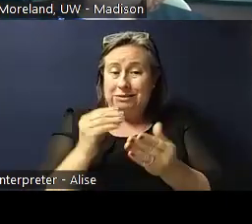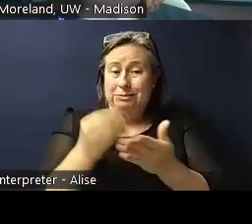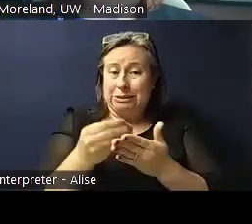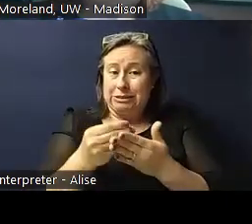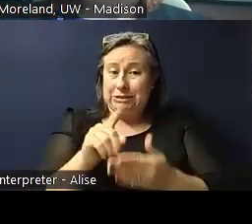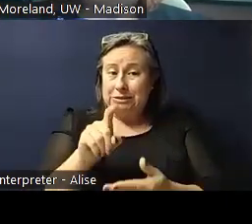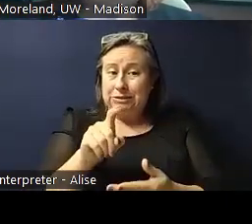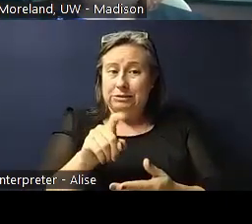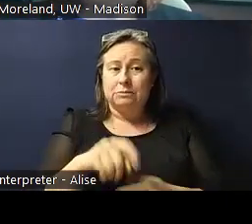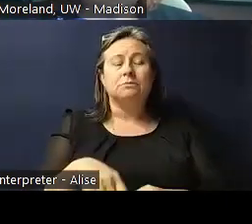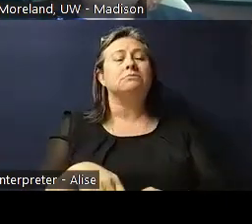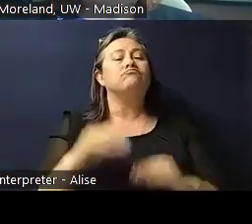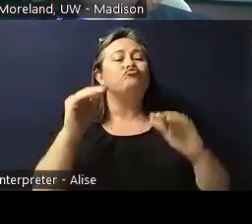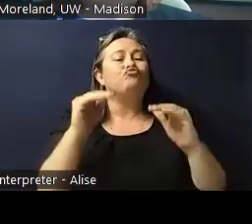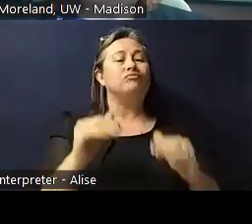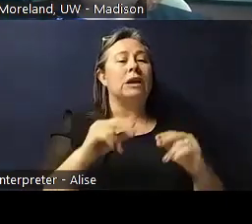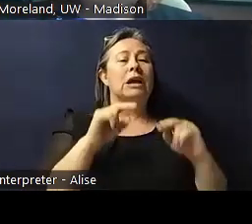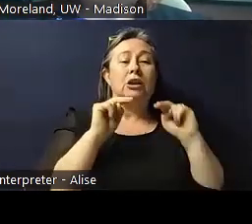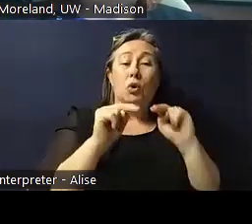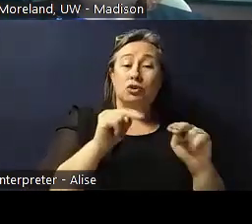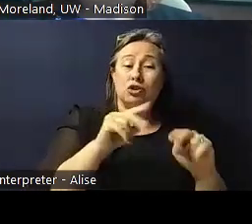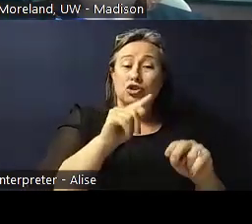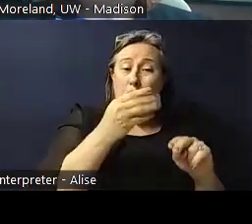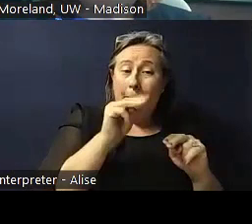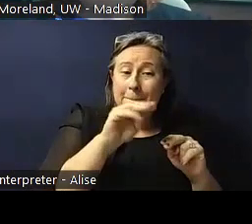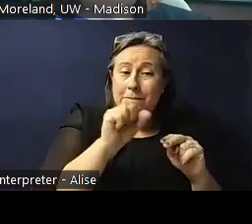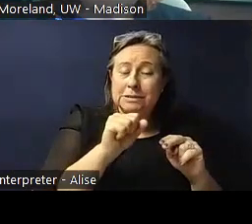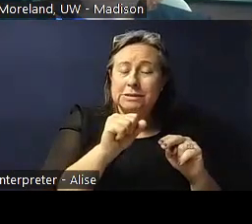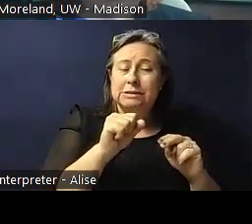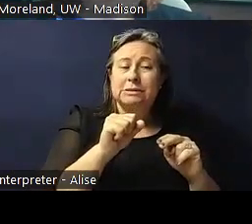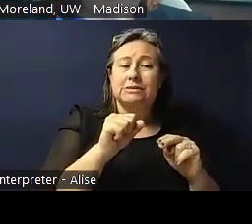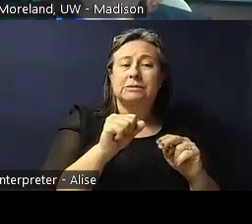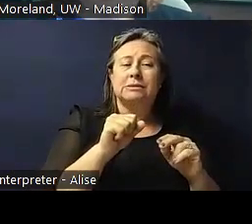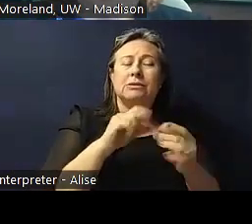Negotiation of terms and conditions, thinking about local context and local laws